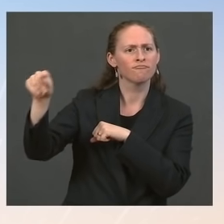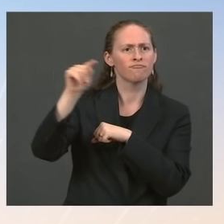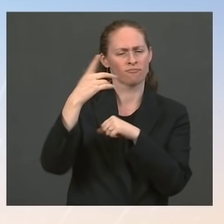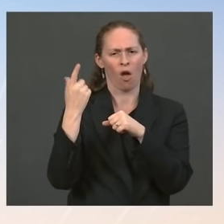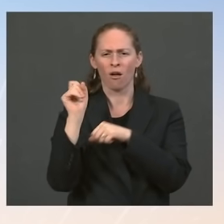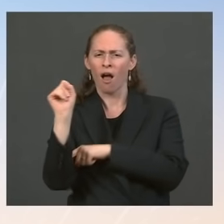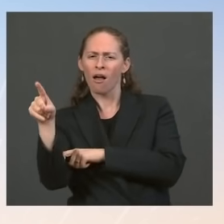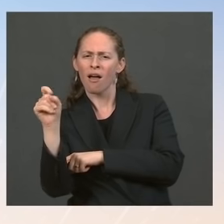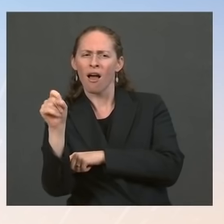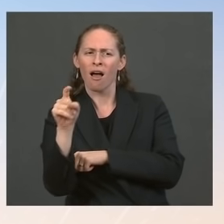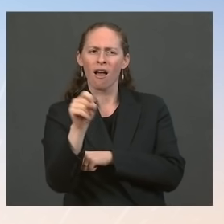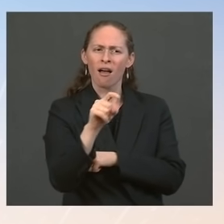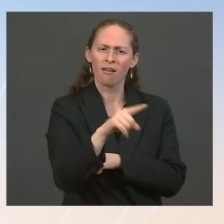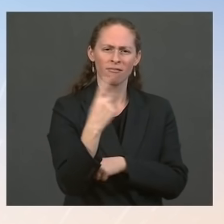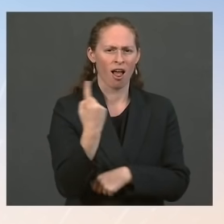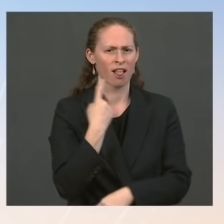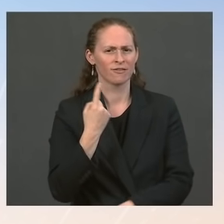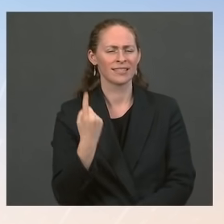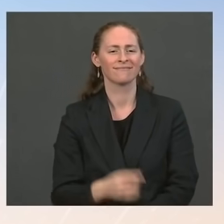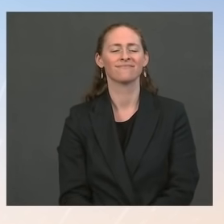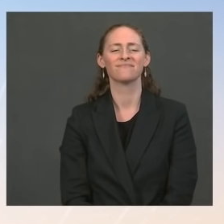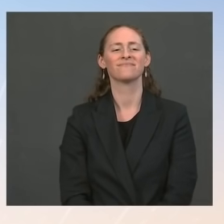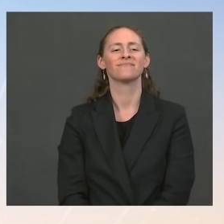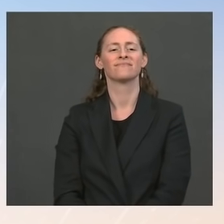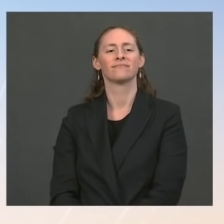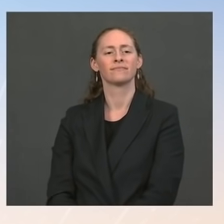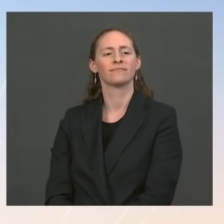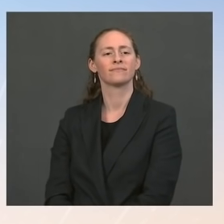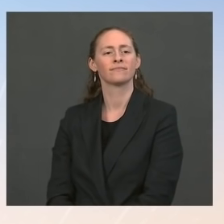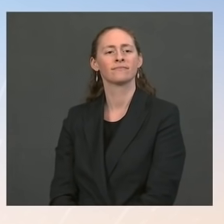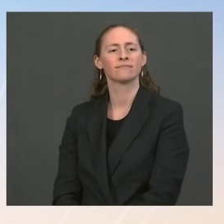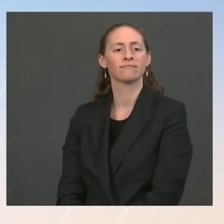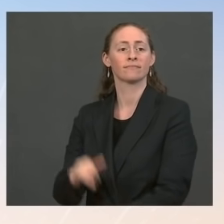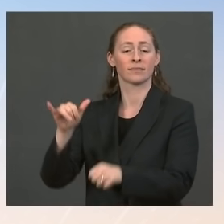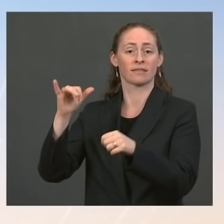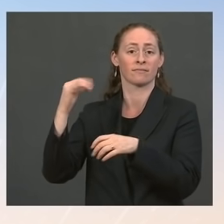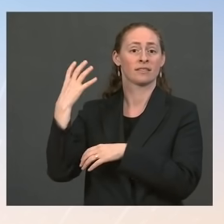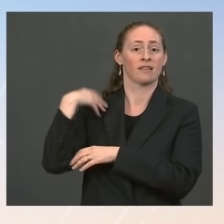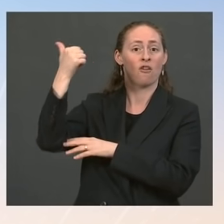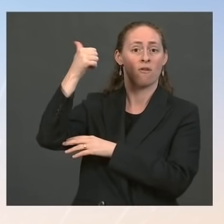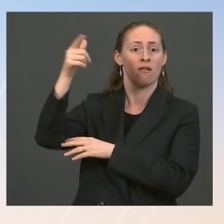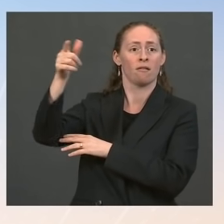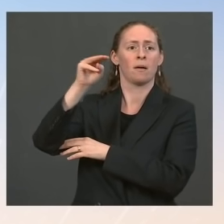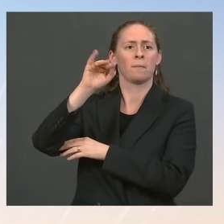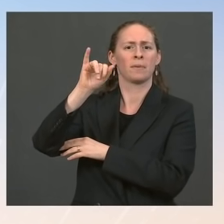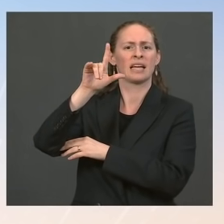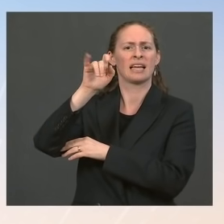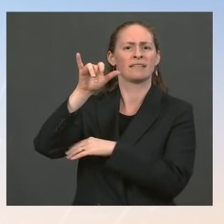And, today, General Milley also testified that he spoke with several authors for their books